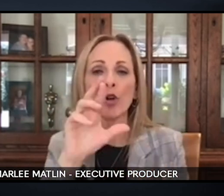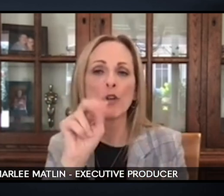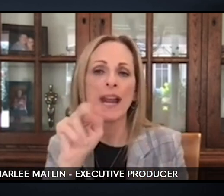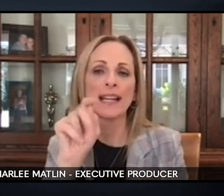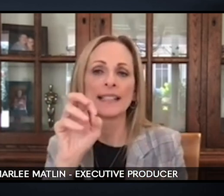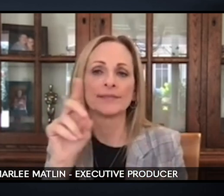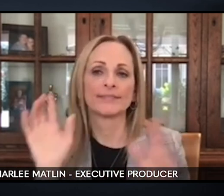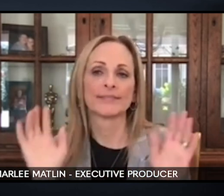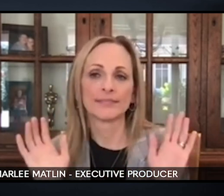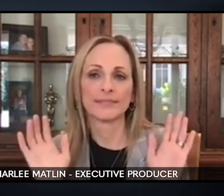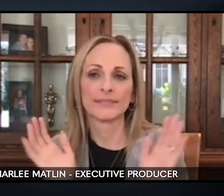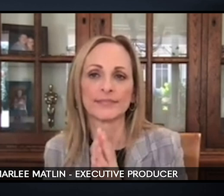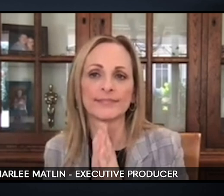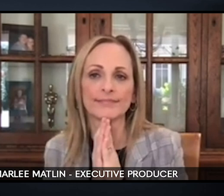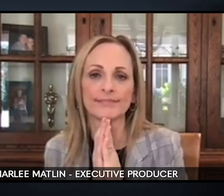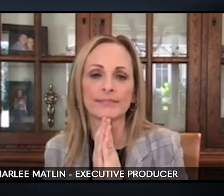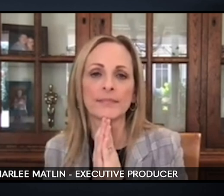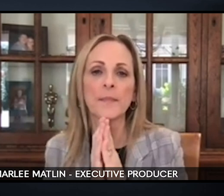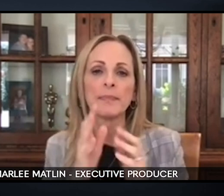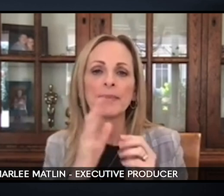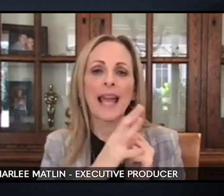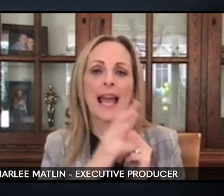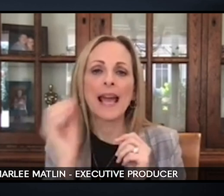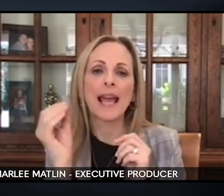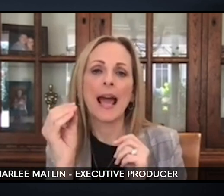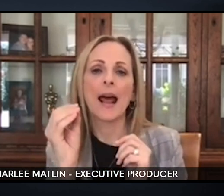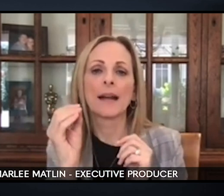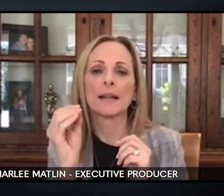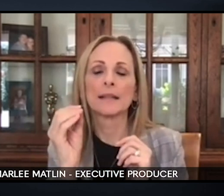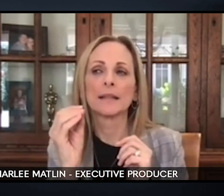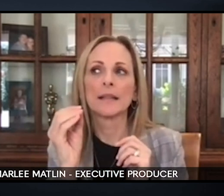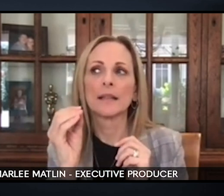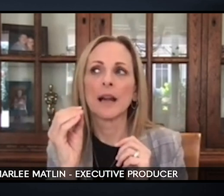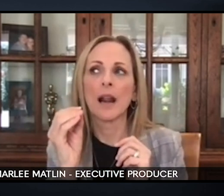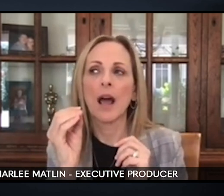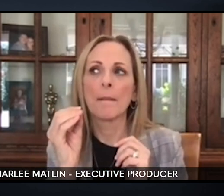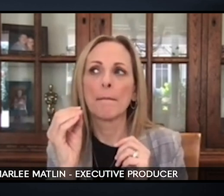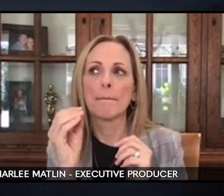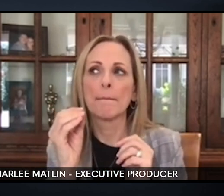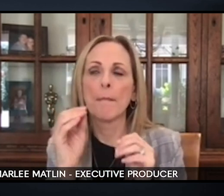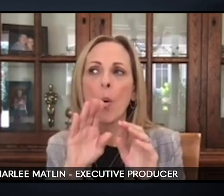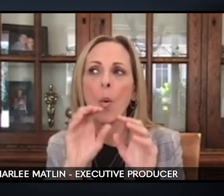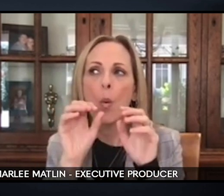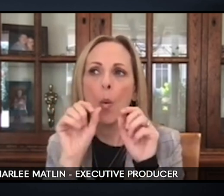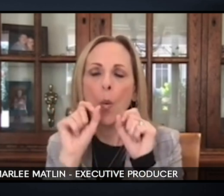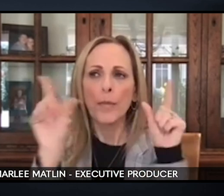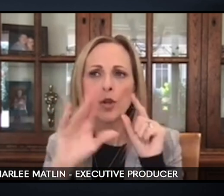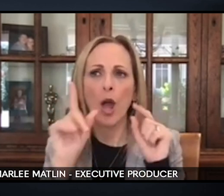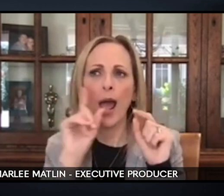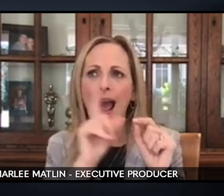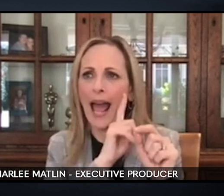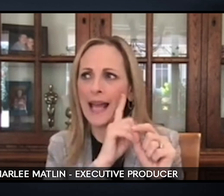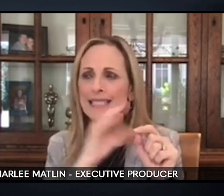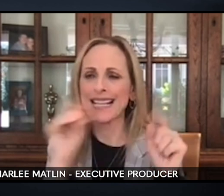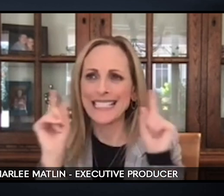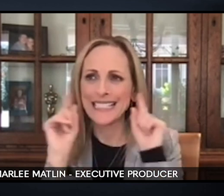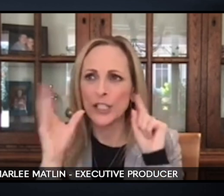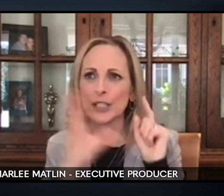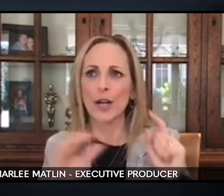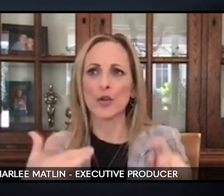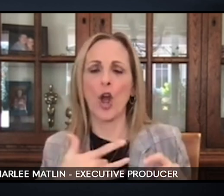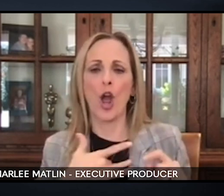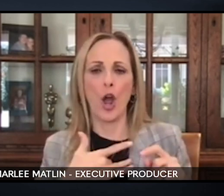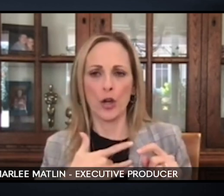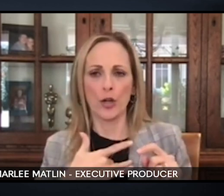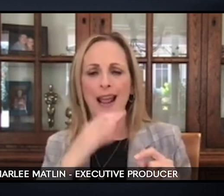life and people for granted. I think that, we need to open our eyes and our